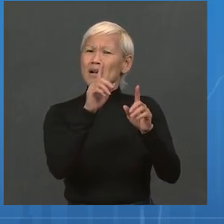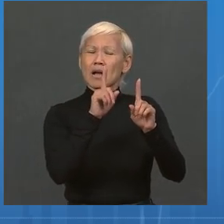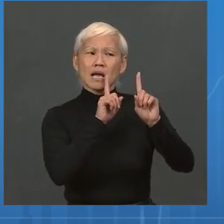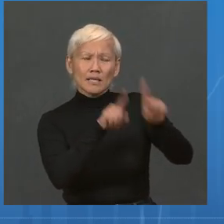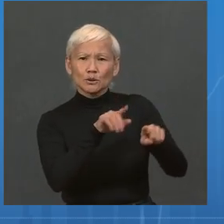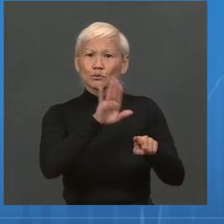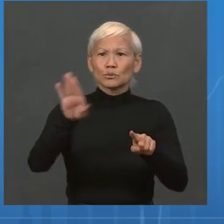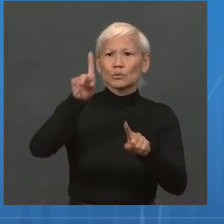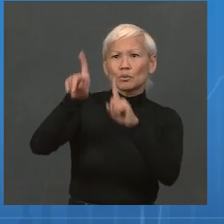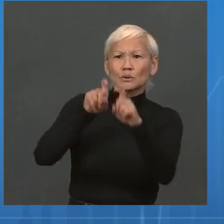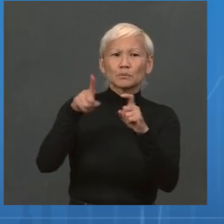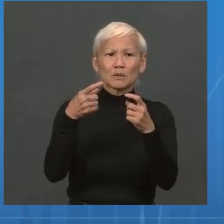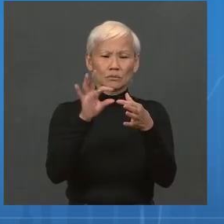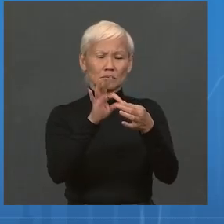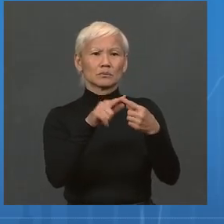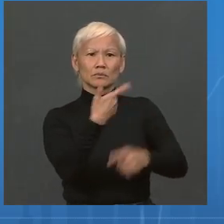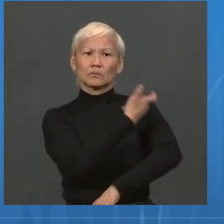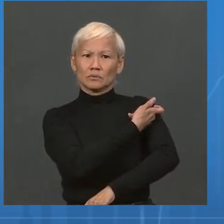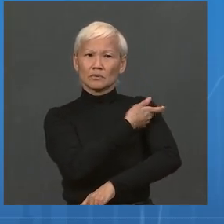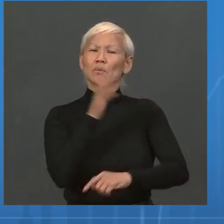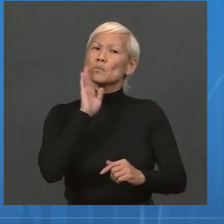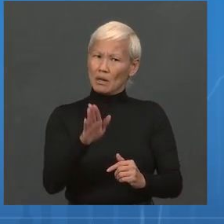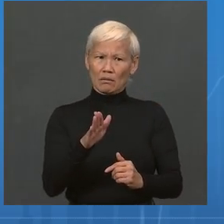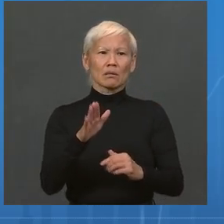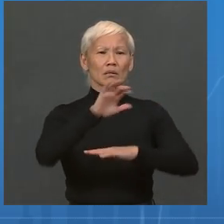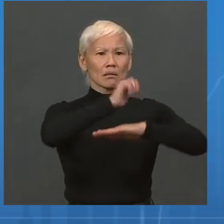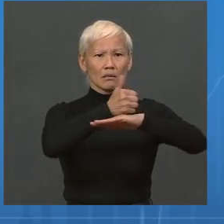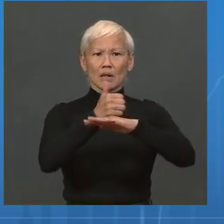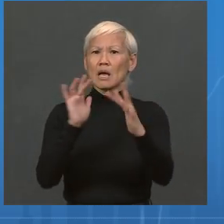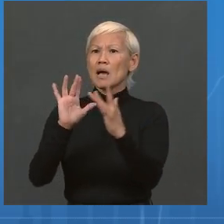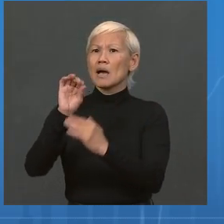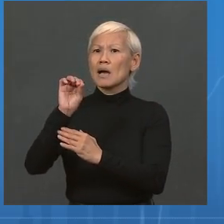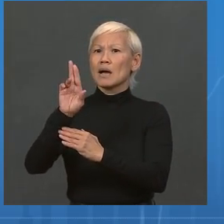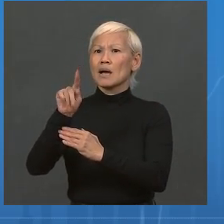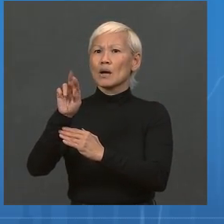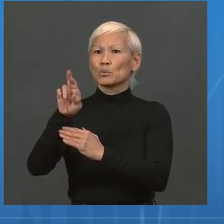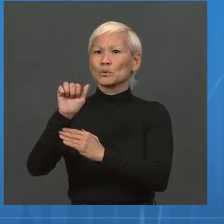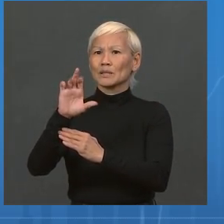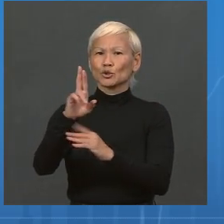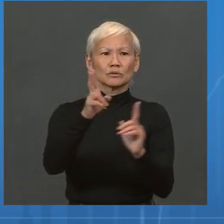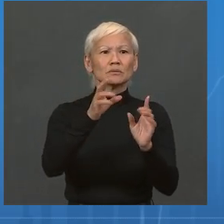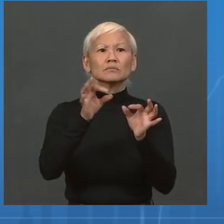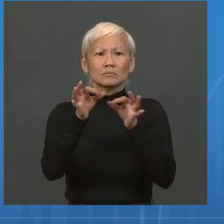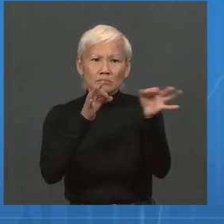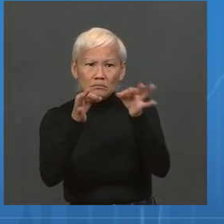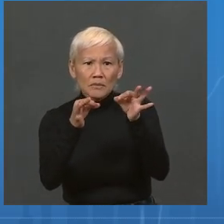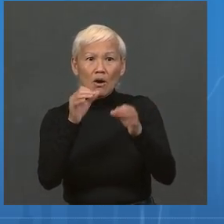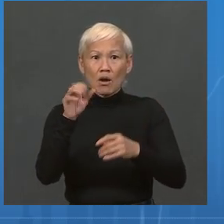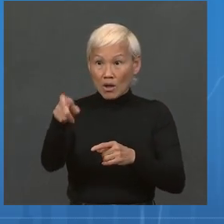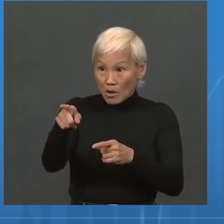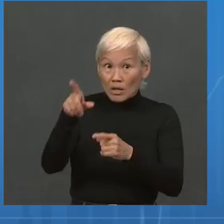that will meet parents where they are with scientific information from sources they can trust. To do this, we will be working